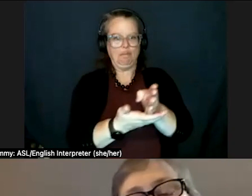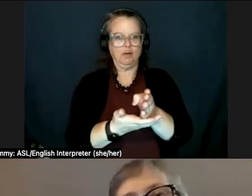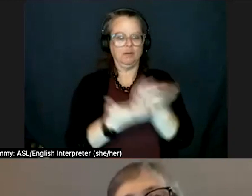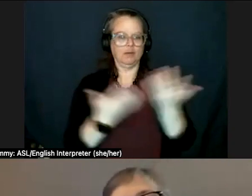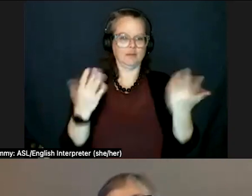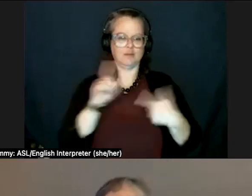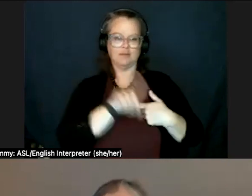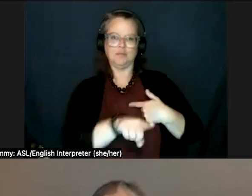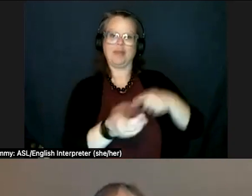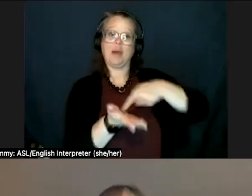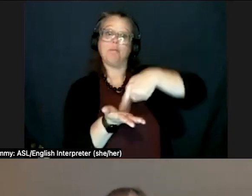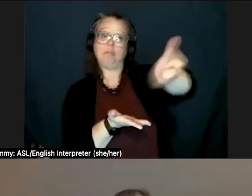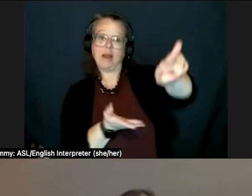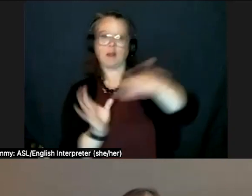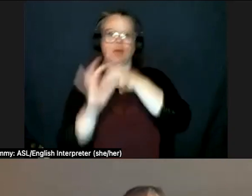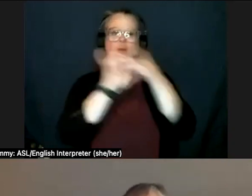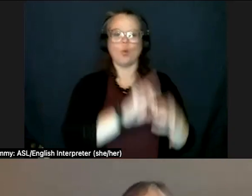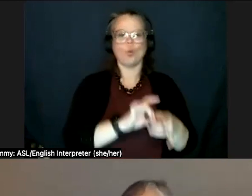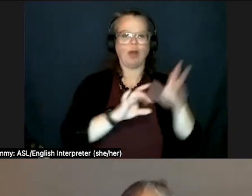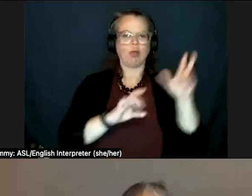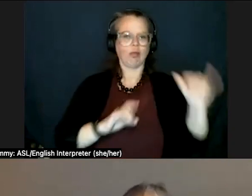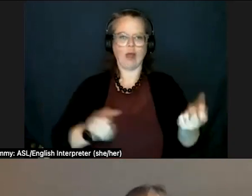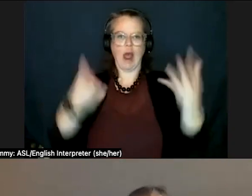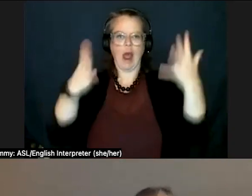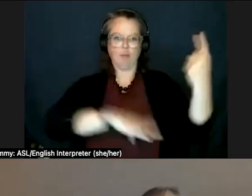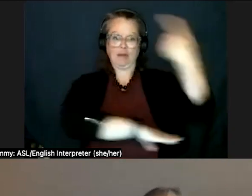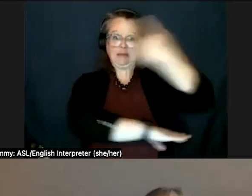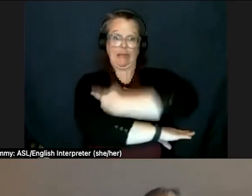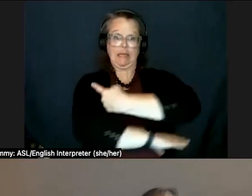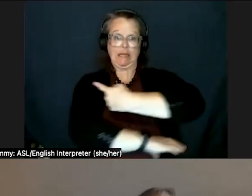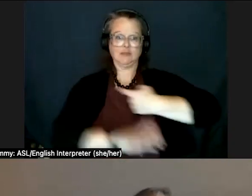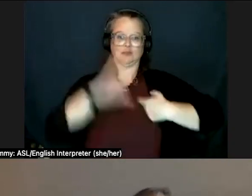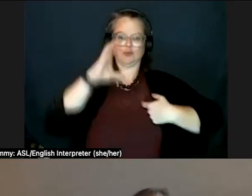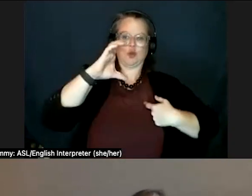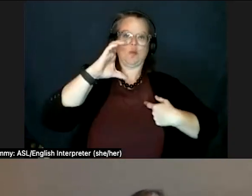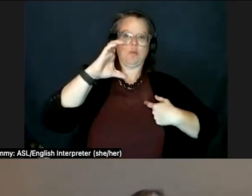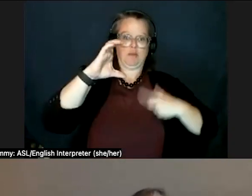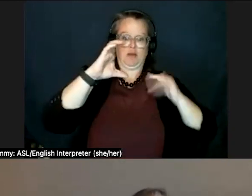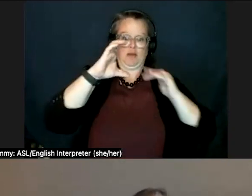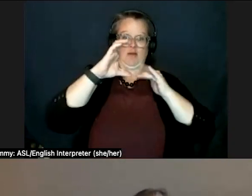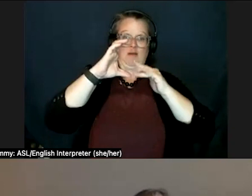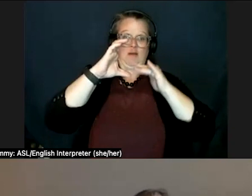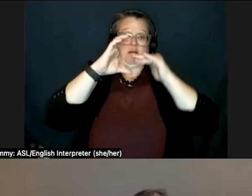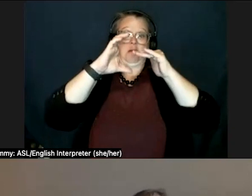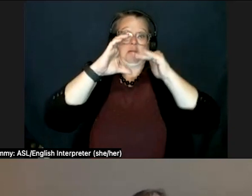when you need it, turn it off when you don't and it's really simple. And there are a few little fun